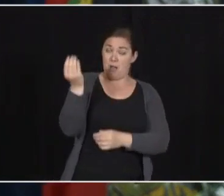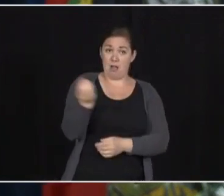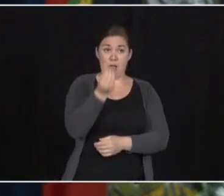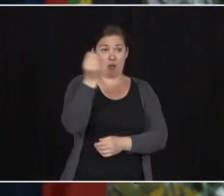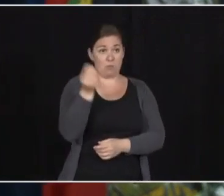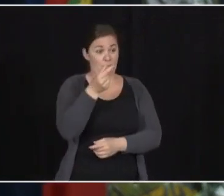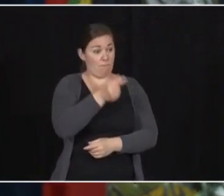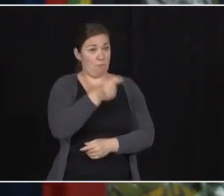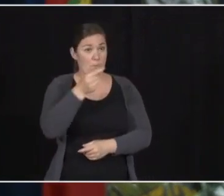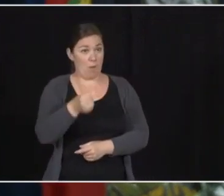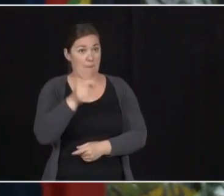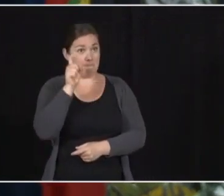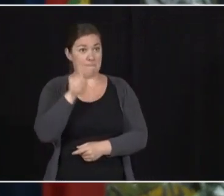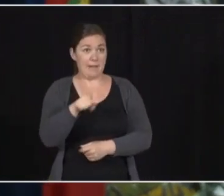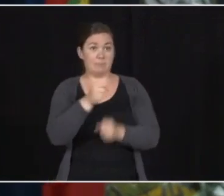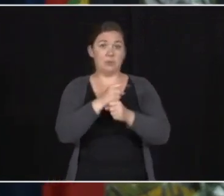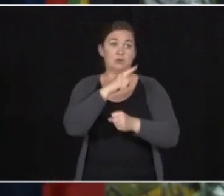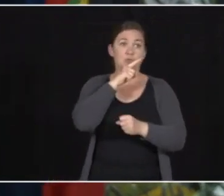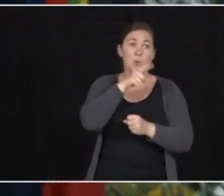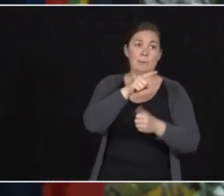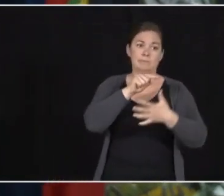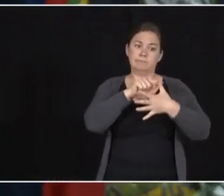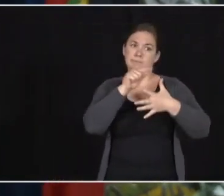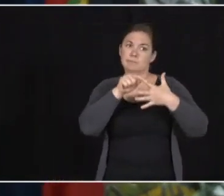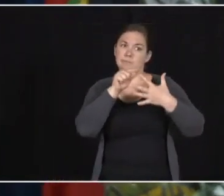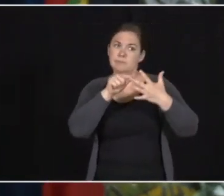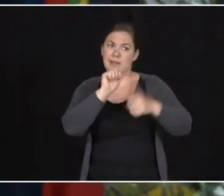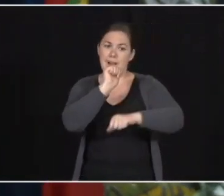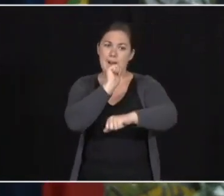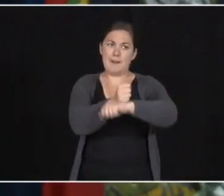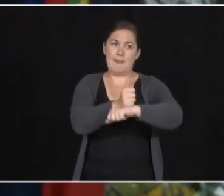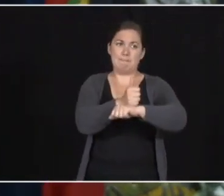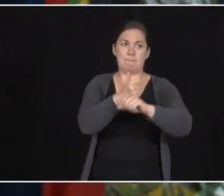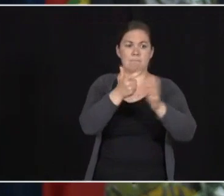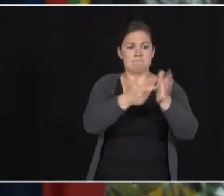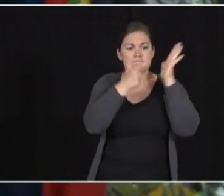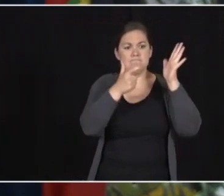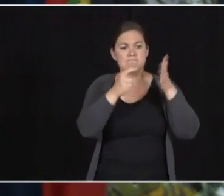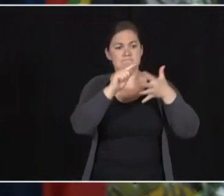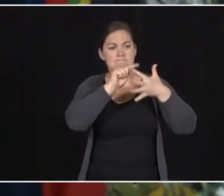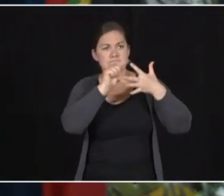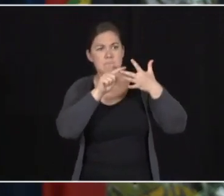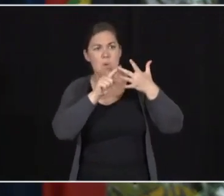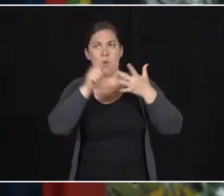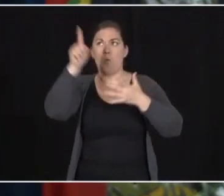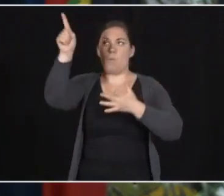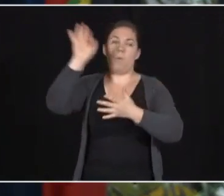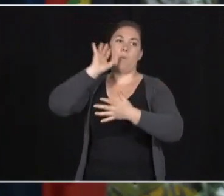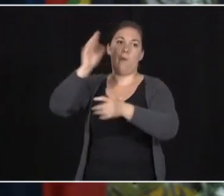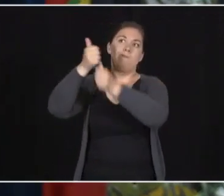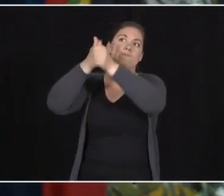a specifically hourly standard of care for residents to ensure that seniors are getting the attention they need? You know something?